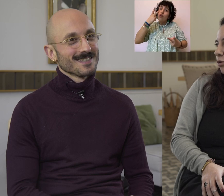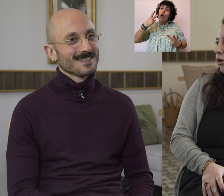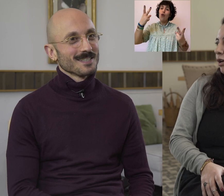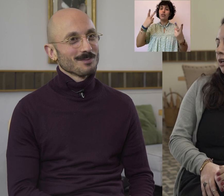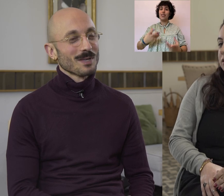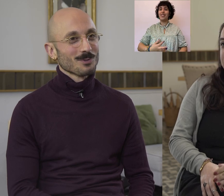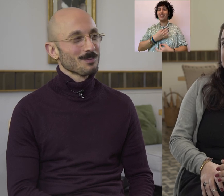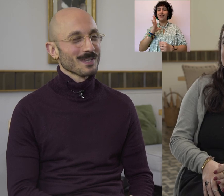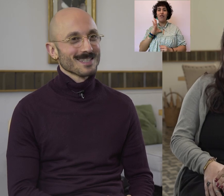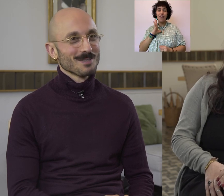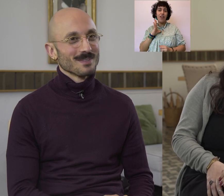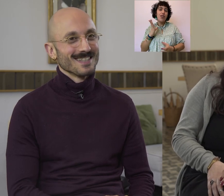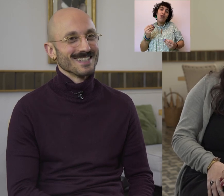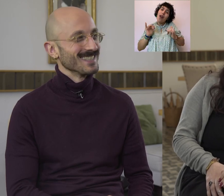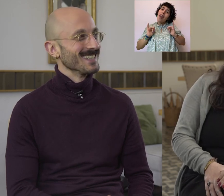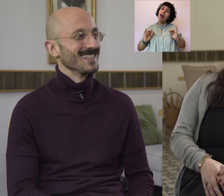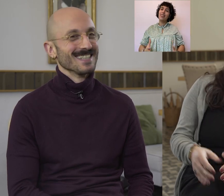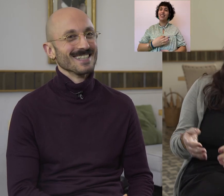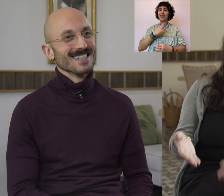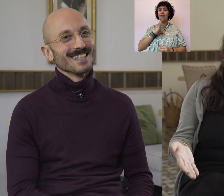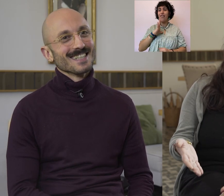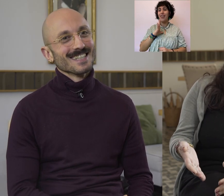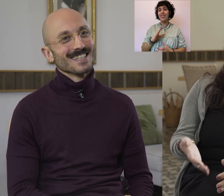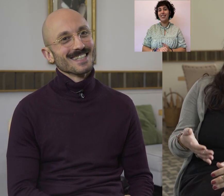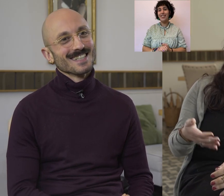Did you want to take on the subway? -Absolutely!